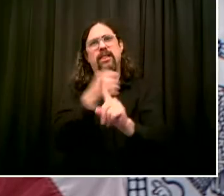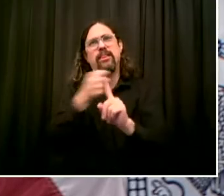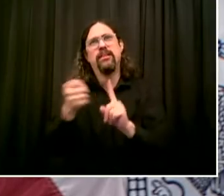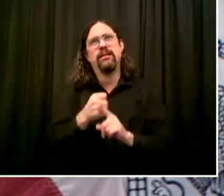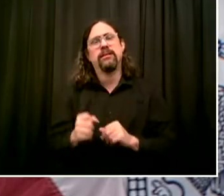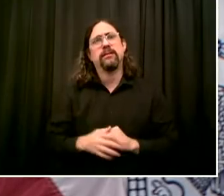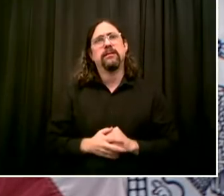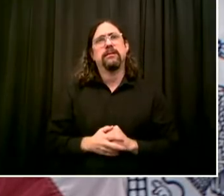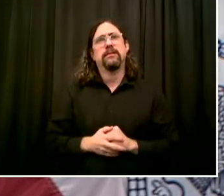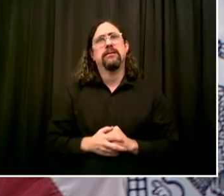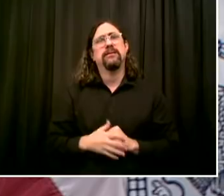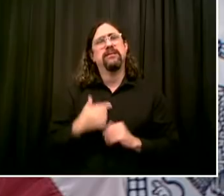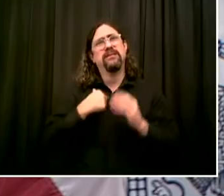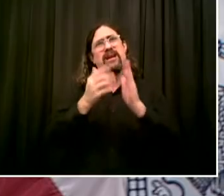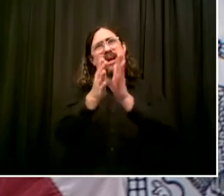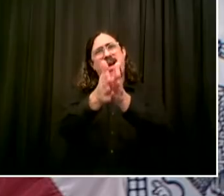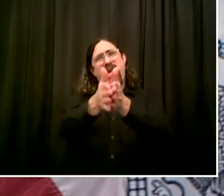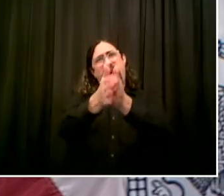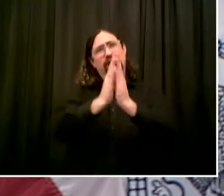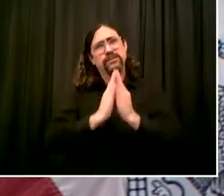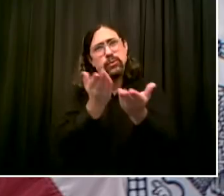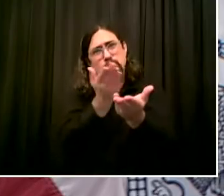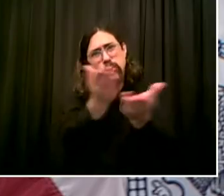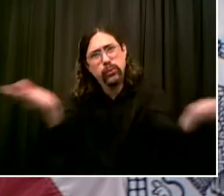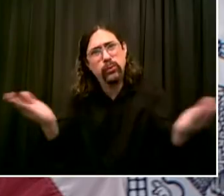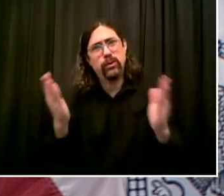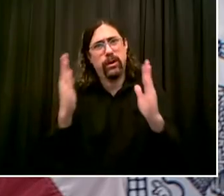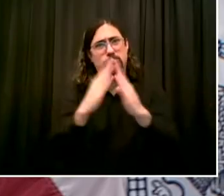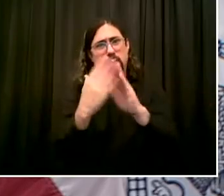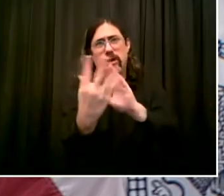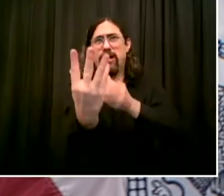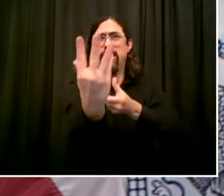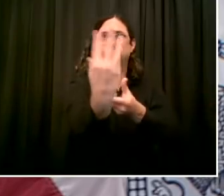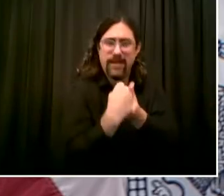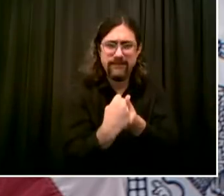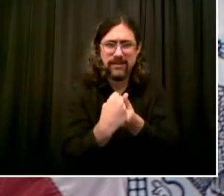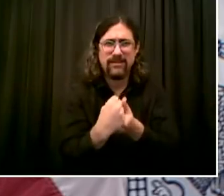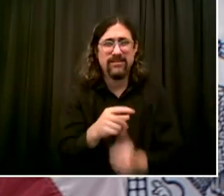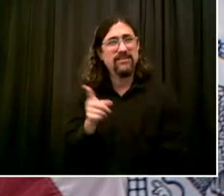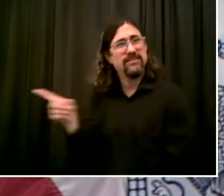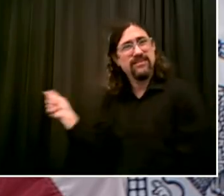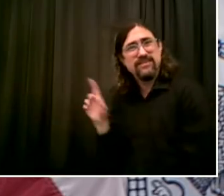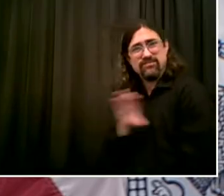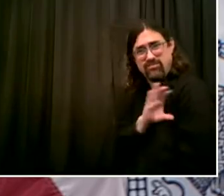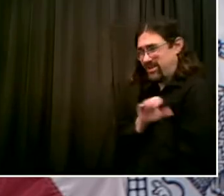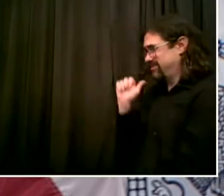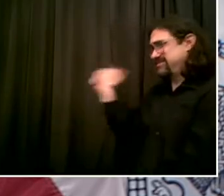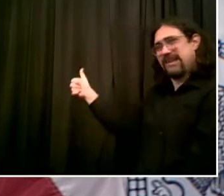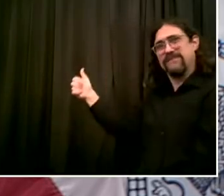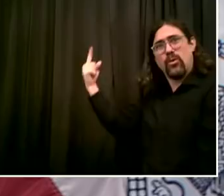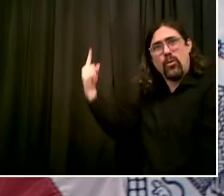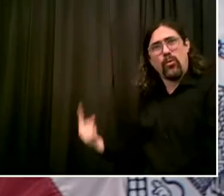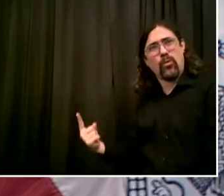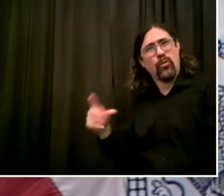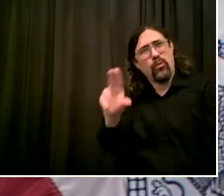WHEN ALL OF US MAKE CLEAR THAT E WARREE SOTLUE IN FIGHTING BACK VIOLENCE AND THAT WE ARE ENGAGING COMMUNITIES TO DO IBT EUCASE THE POLICE CANNOT DO IT ALONE, PLEASE MAKE SURE THAT